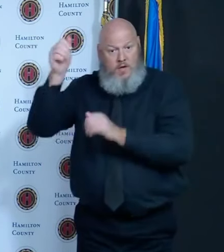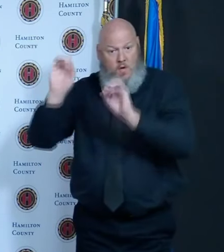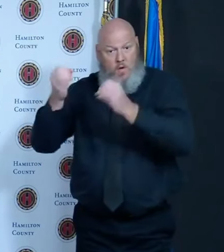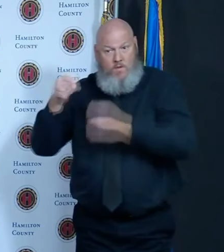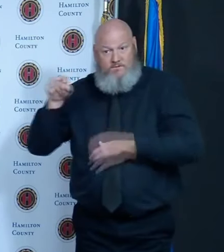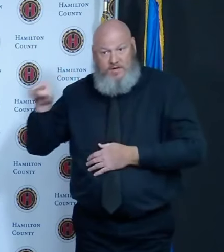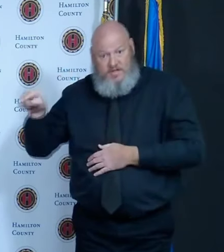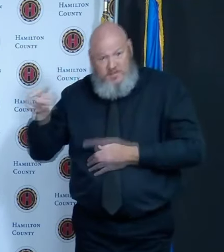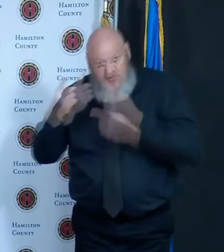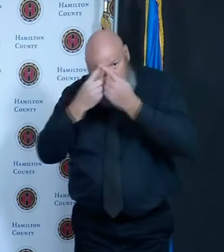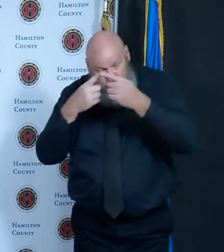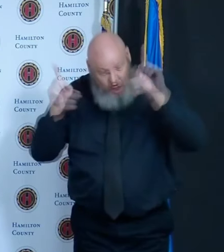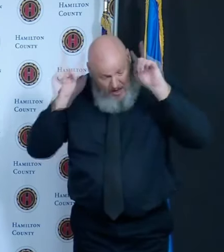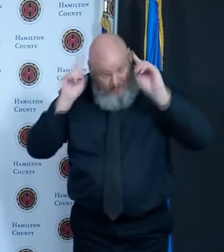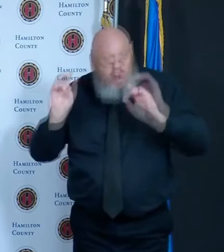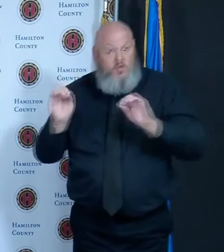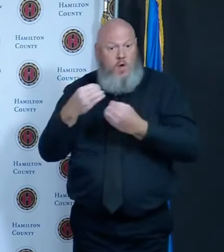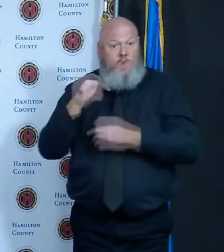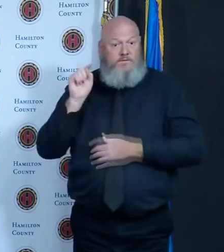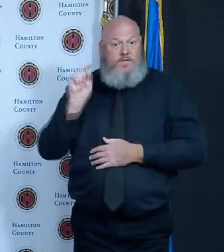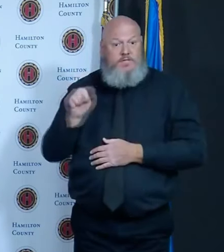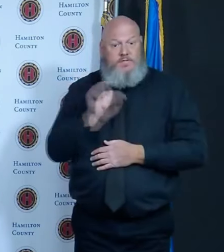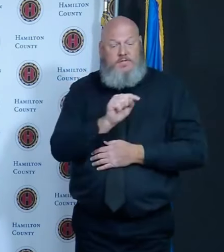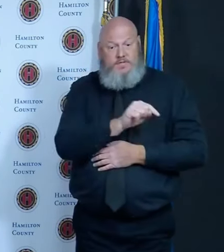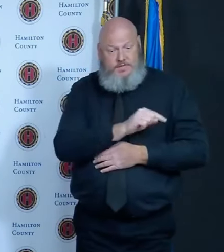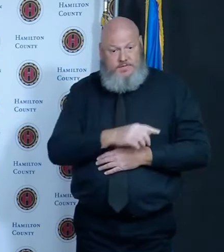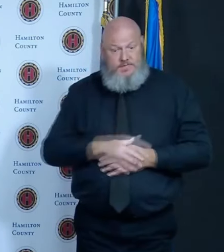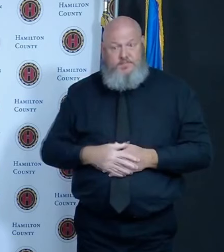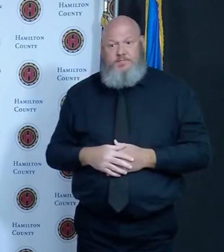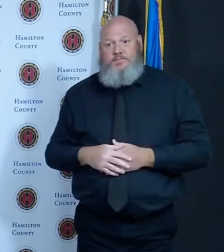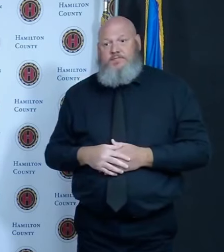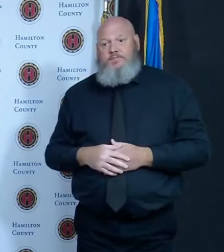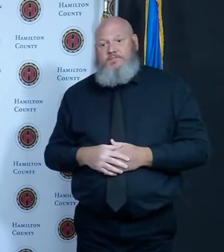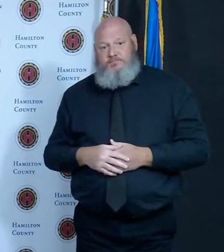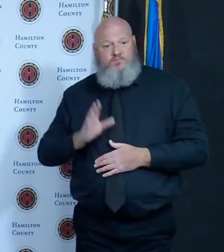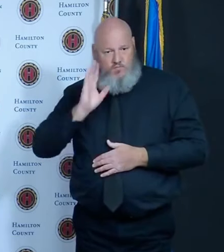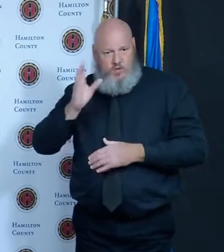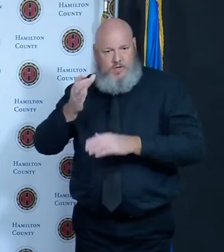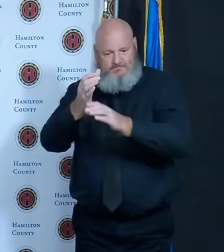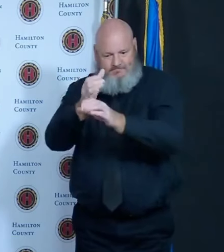the public and need that protective equipment also nine hospitals have